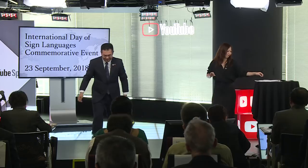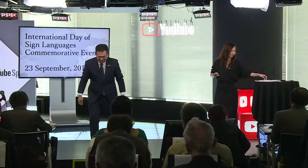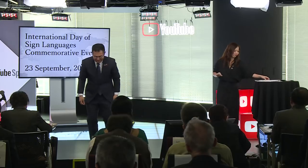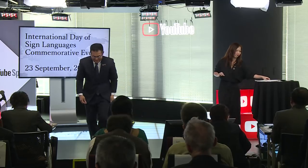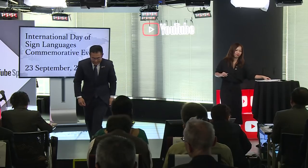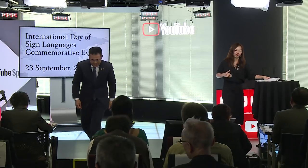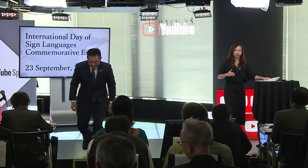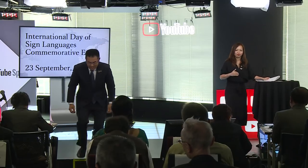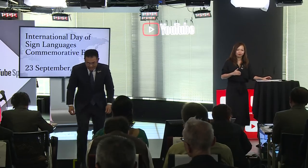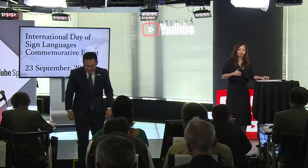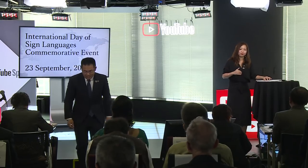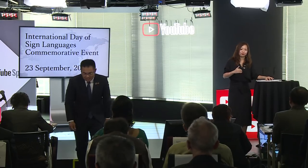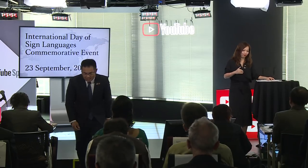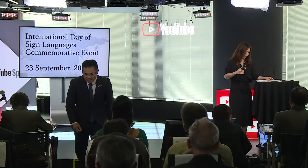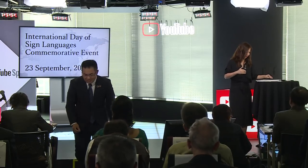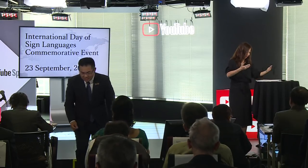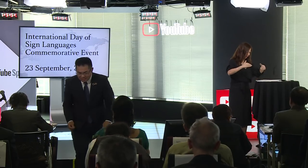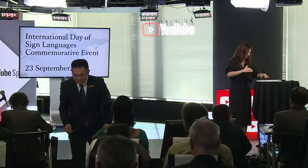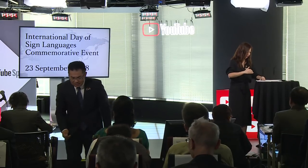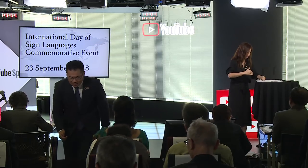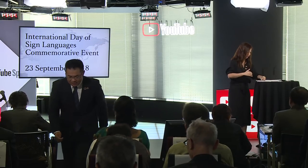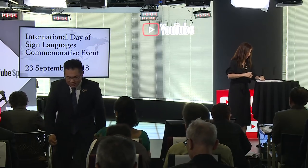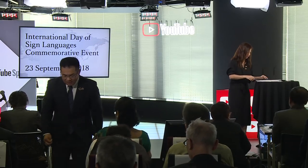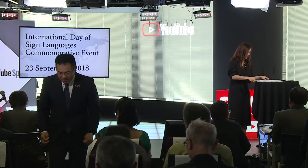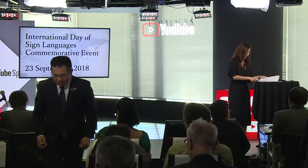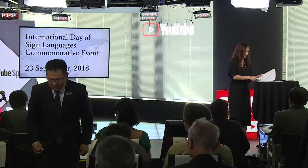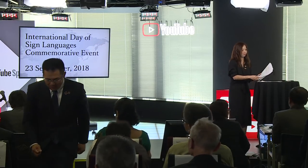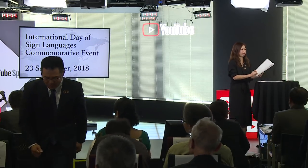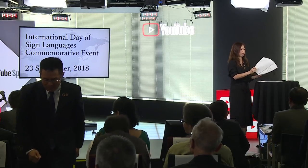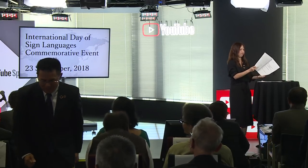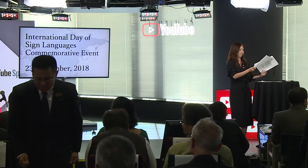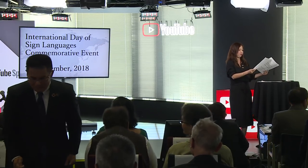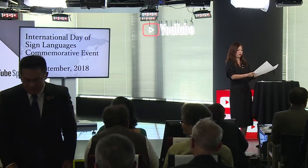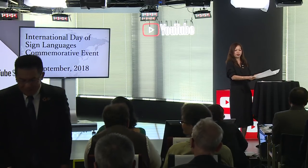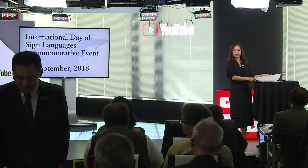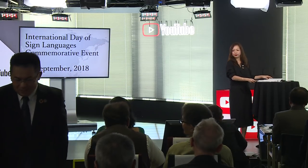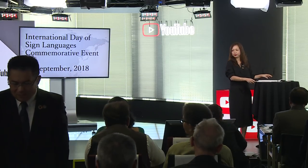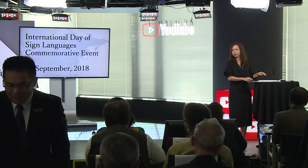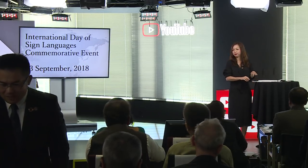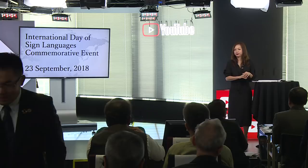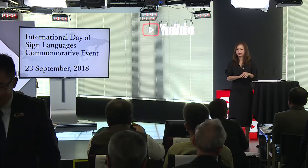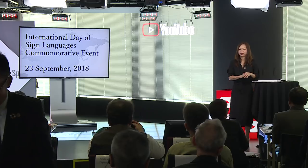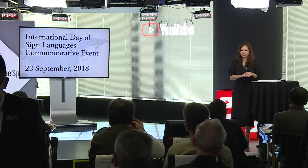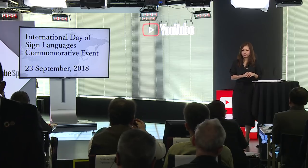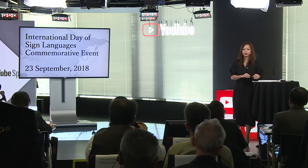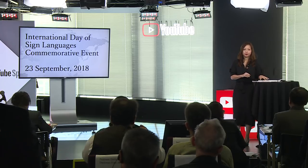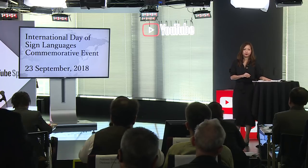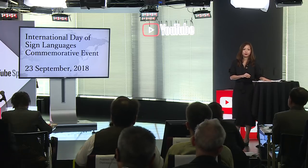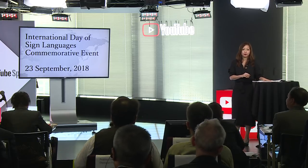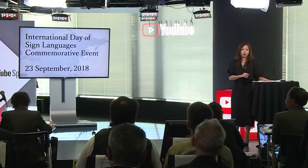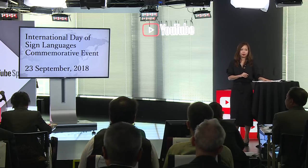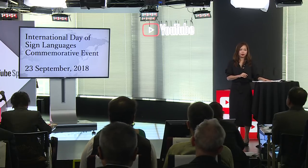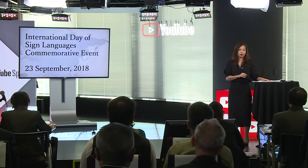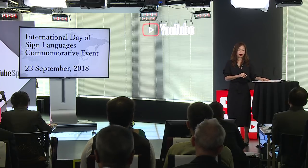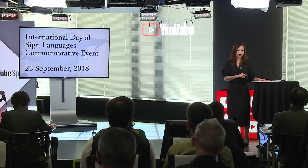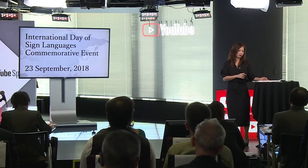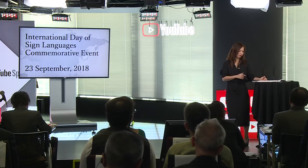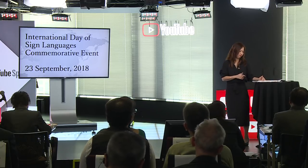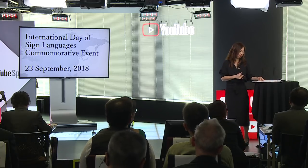Clarissa: That's so true. And hopefully you get a better understanding and hopefully